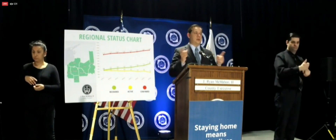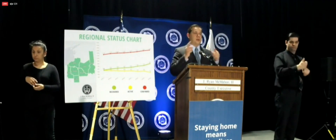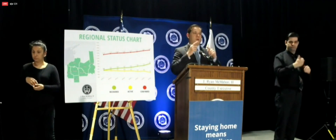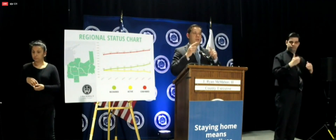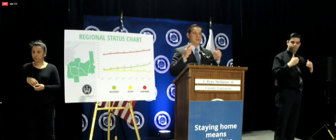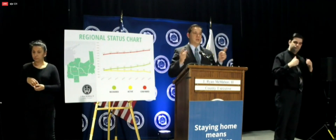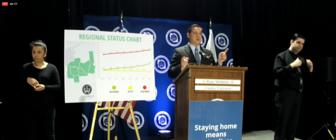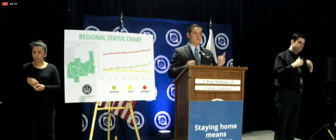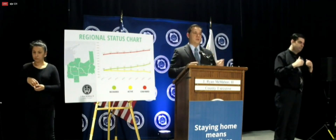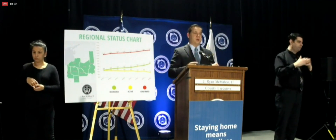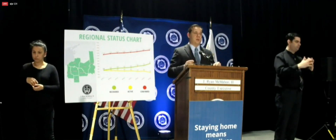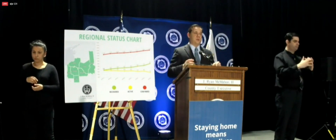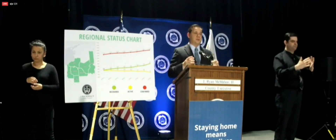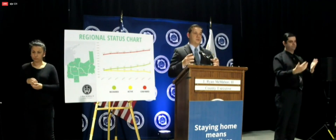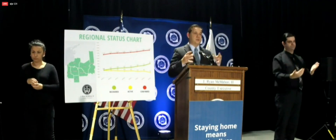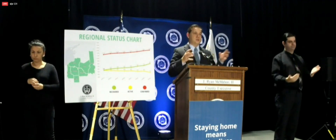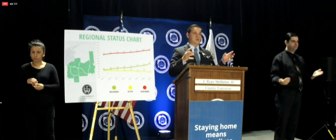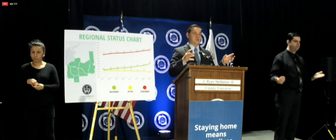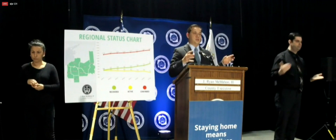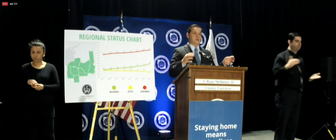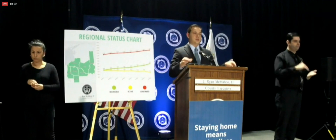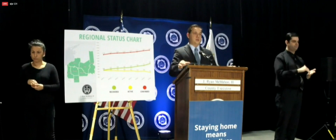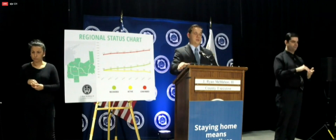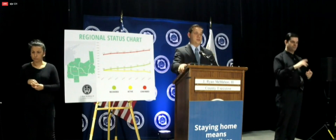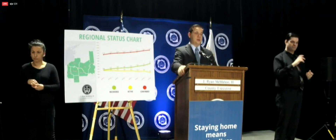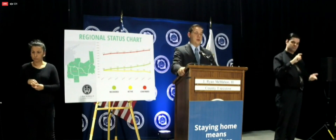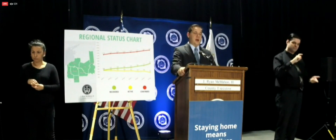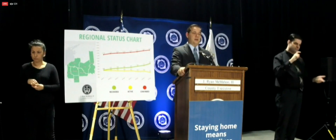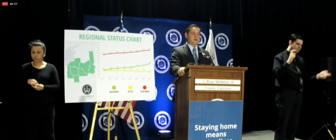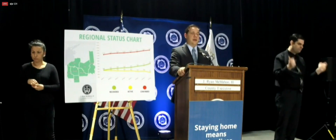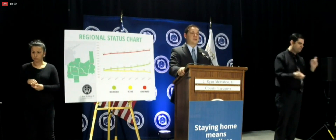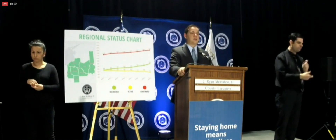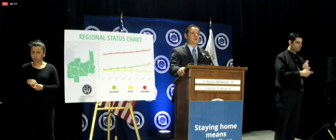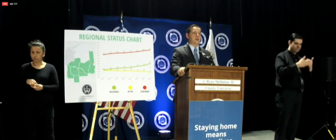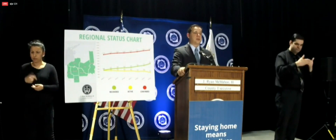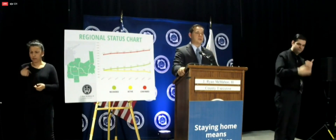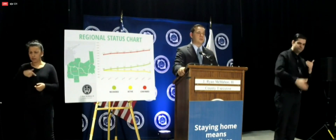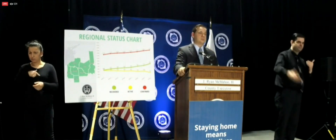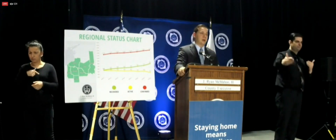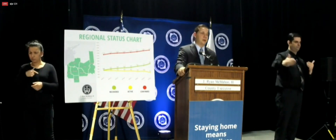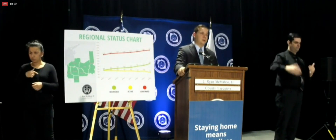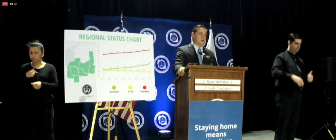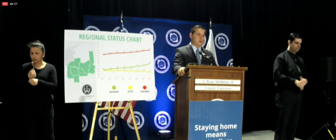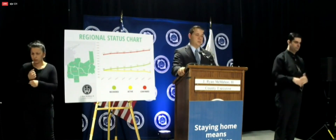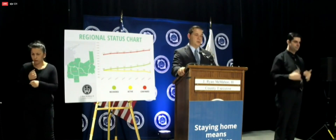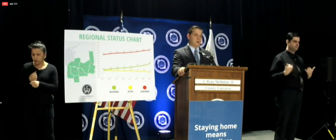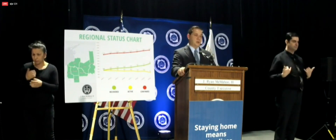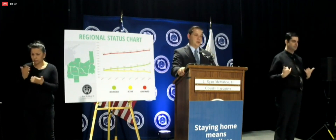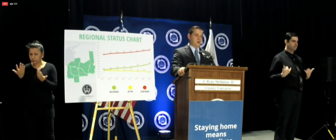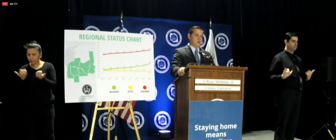RESTRUCTURE, AND THERE HAS BEEN A LOT OF CROSS COLLABORATION AND DIFFERENT DEPARTMENTS THAT TRADITIONALLY DID CERTAIN THINGS.